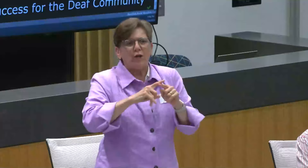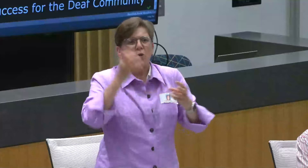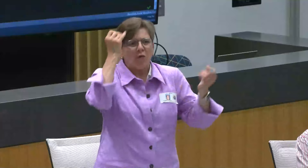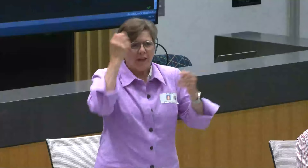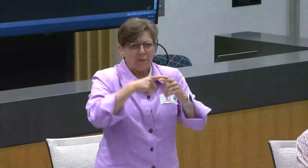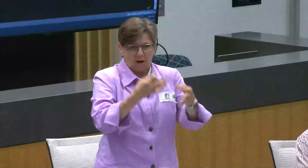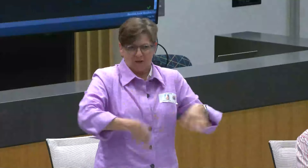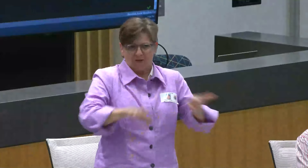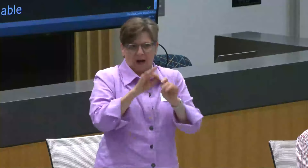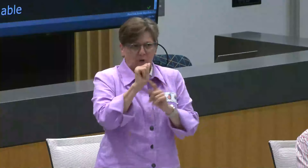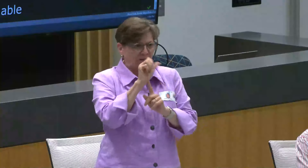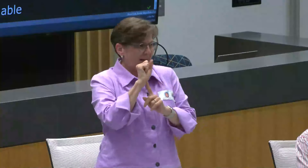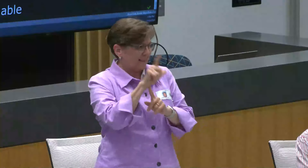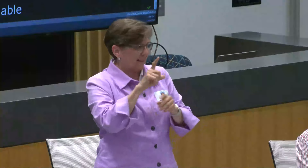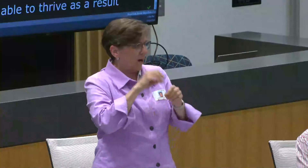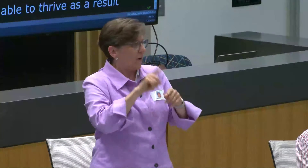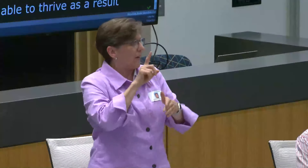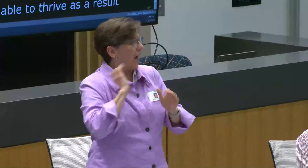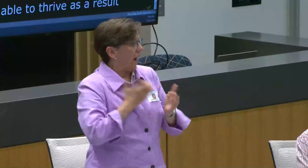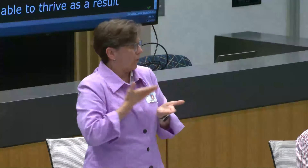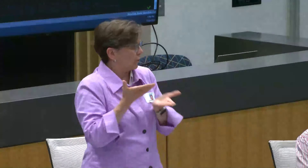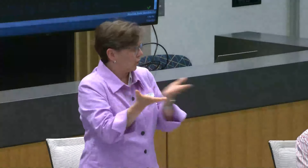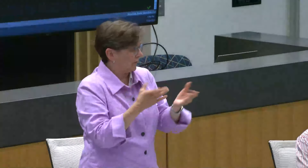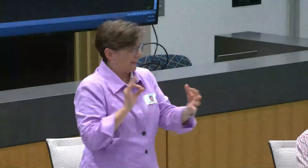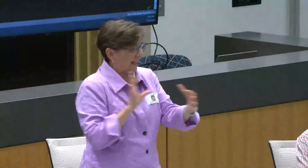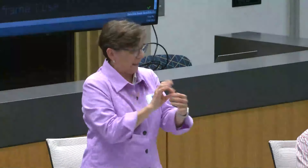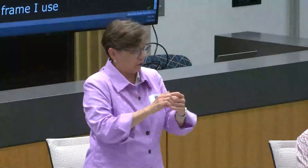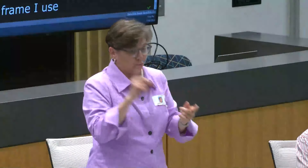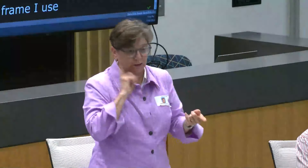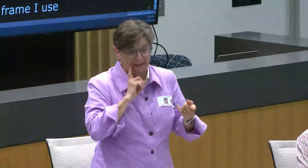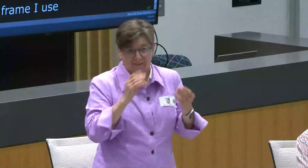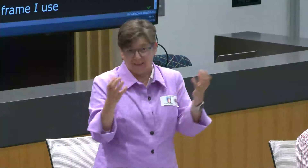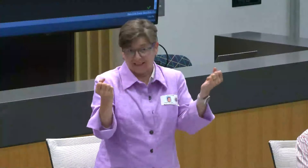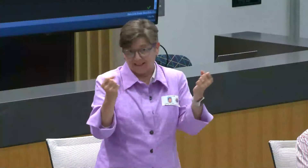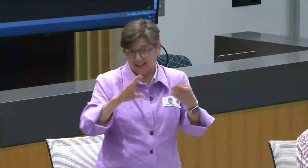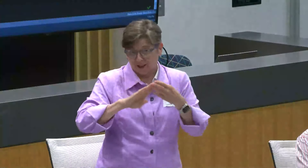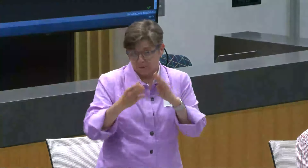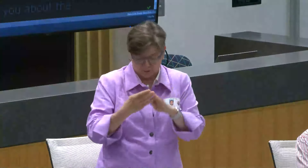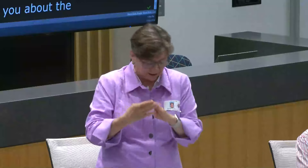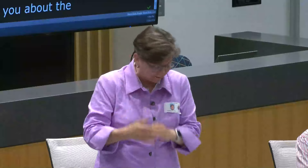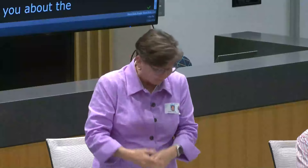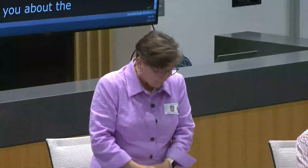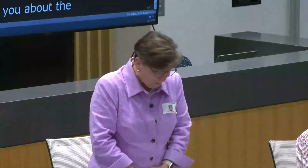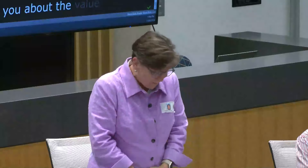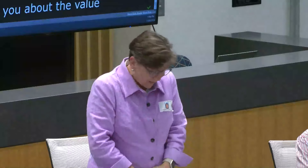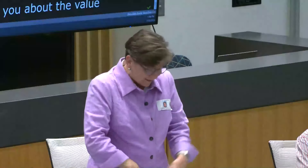AND THIS IS PART OF OUR STORY. HOW WE VALUE BOTH LANGUAGES AND IN DOING SO, WE SEE SUCCESS FOR THE DEAF